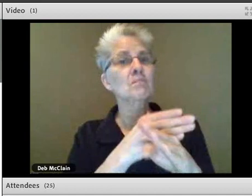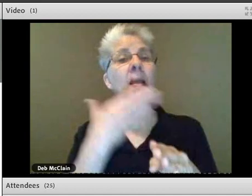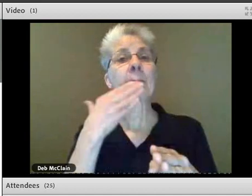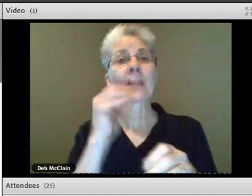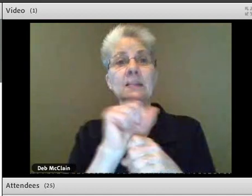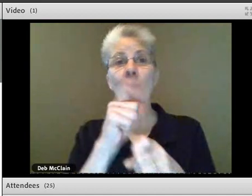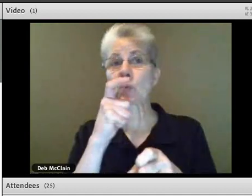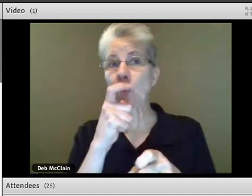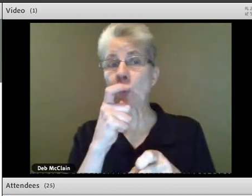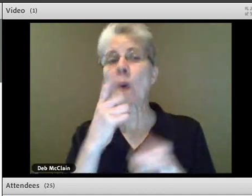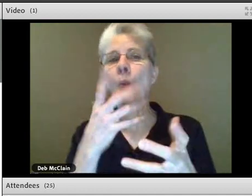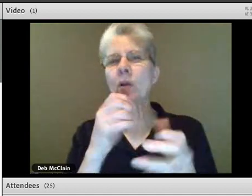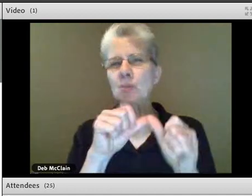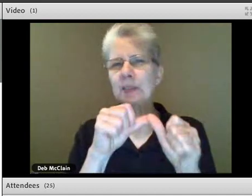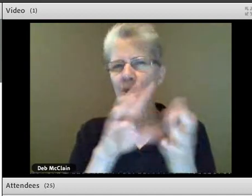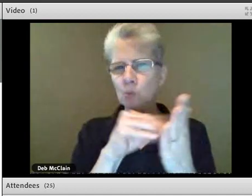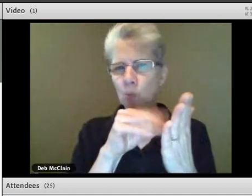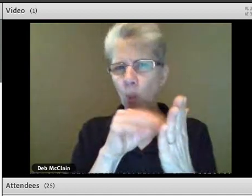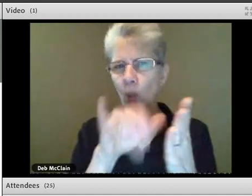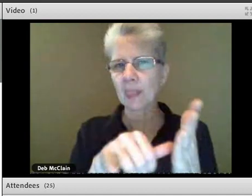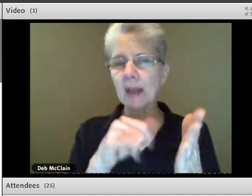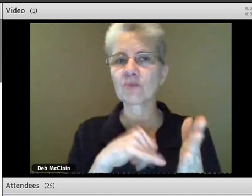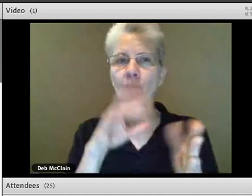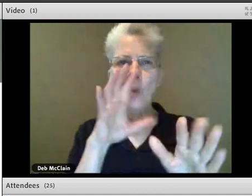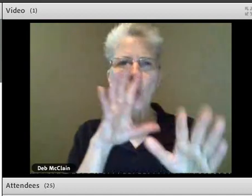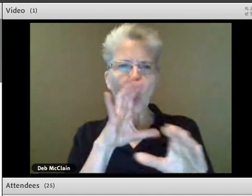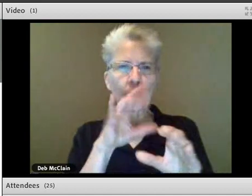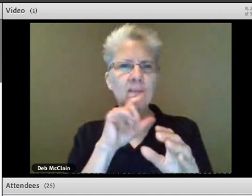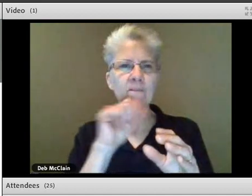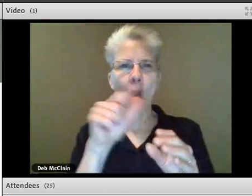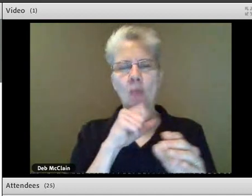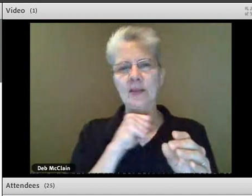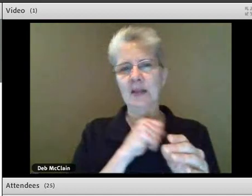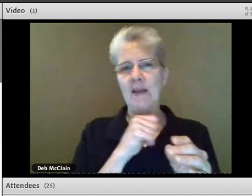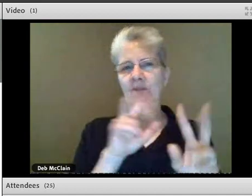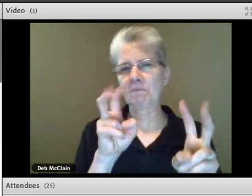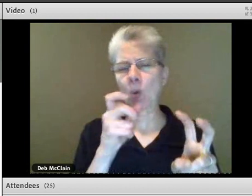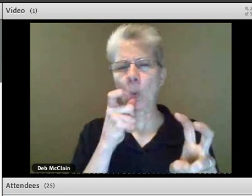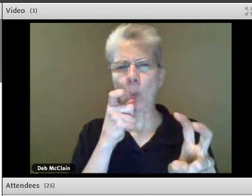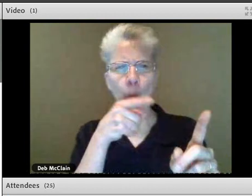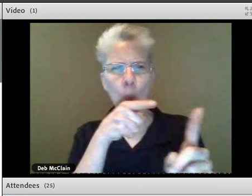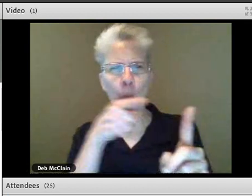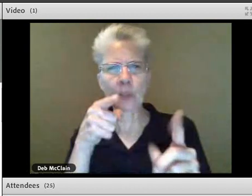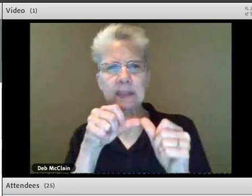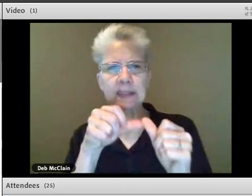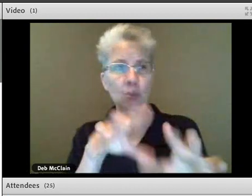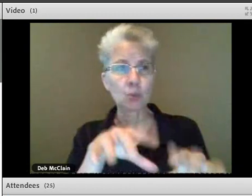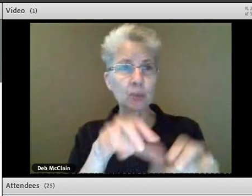that always want to continue to learn, so if you're looking at all of your staff, if you will, and seeing, "Who's continuing taking new classes?